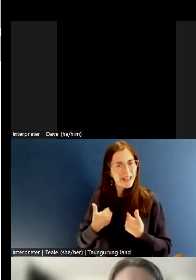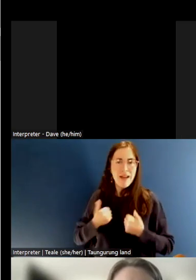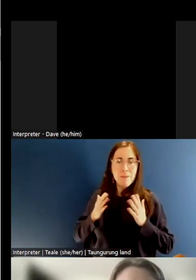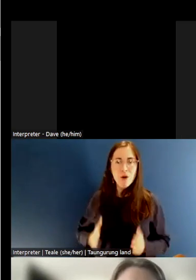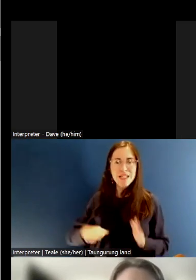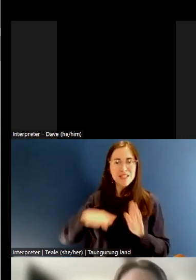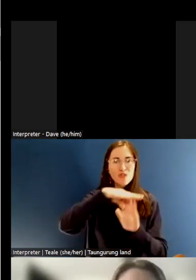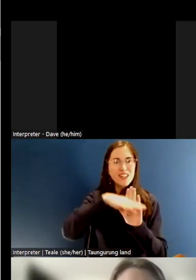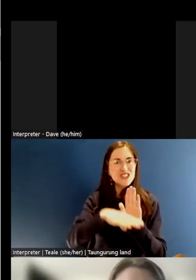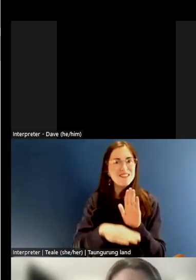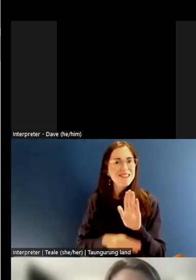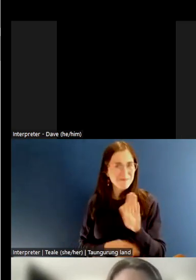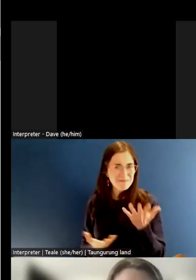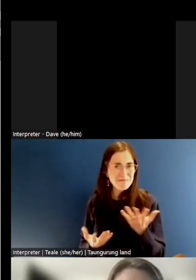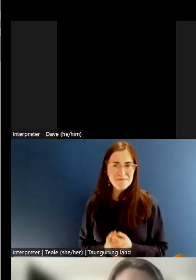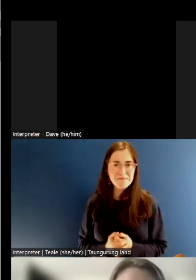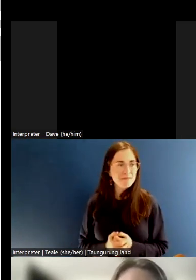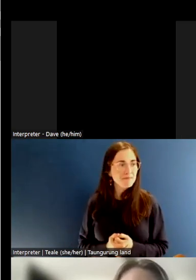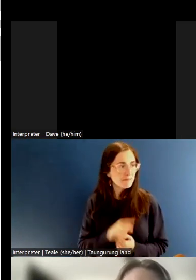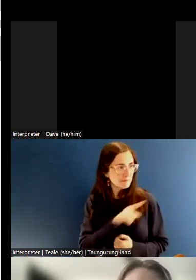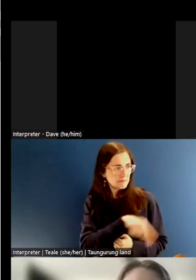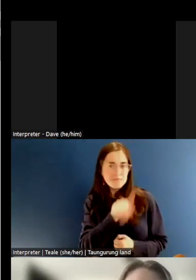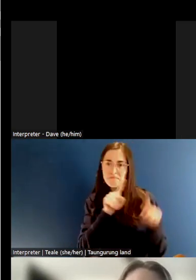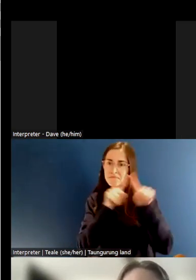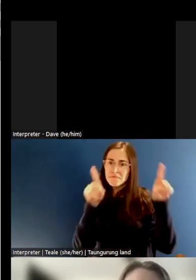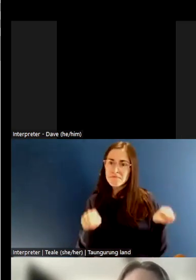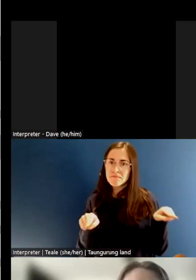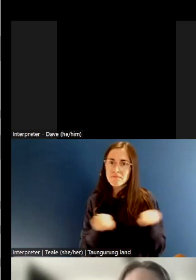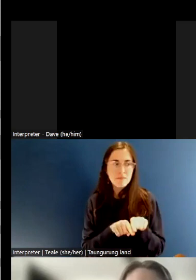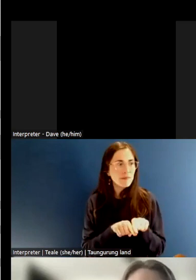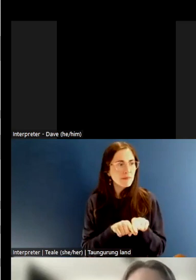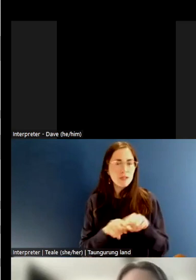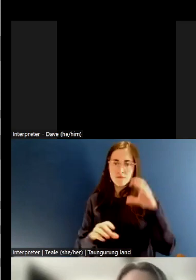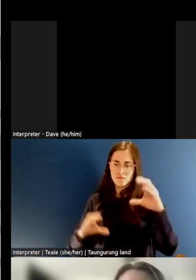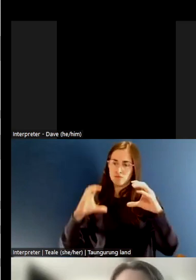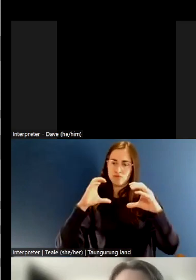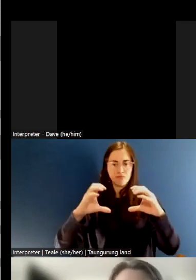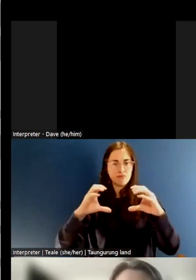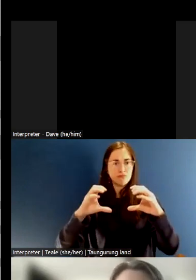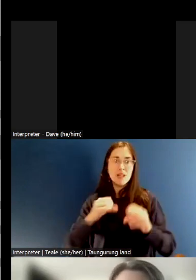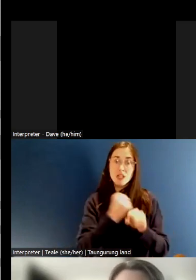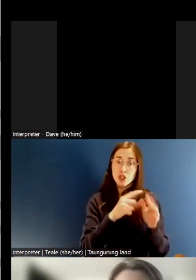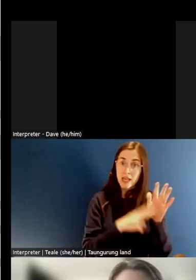And so this is just another figure looking at that. So we've got an interaction between genetic factors and environmental factors